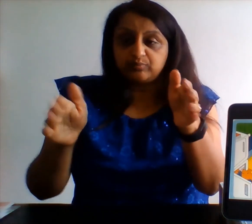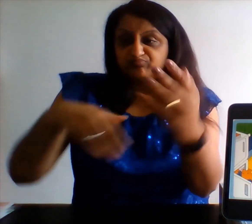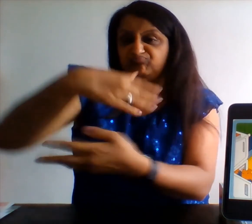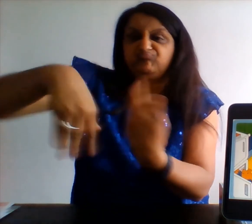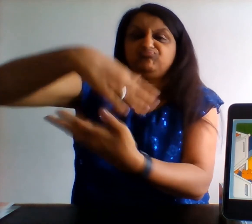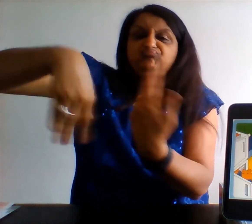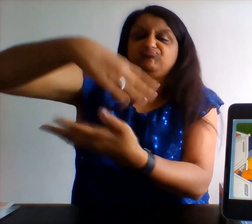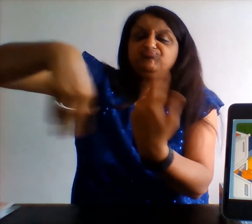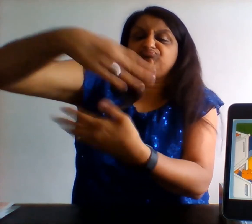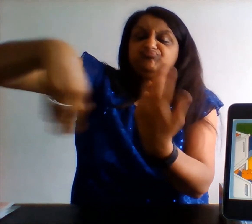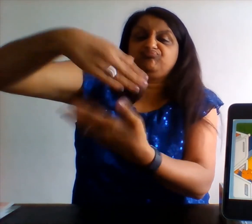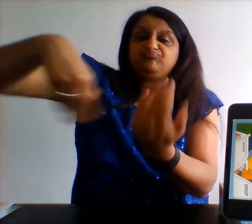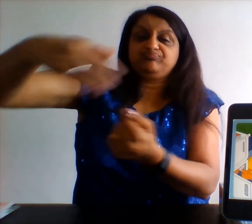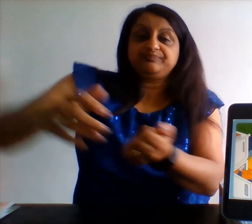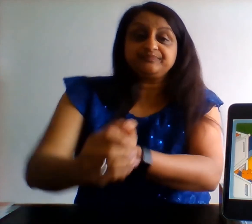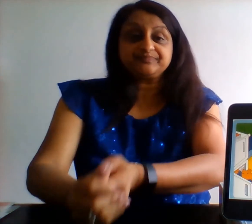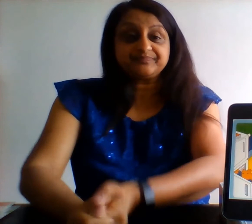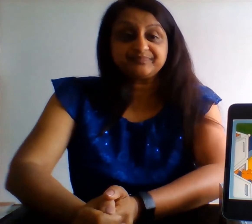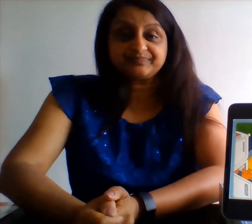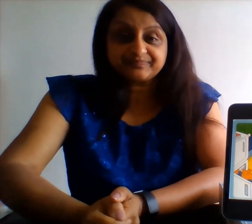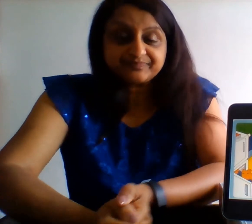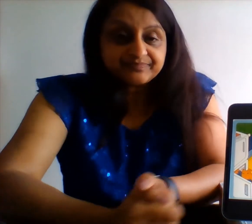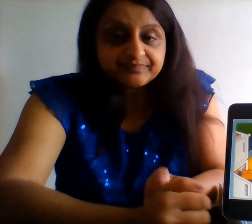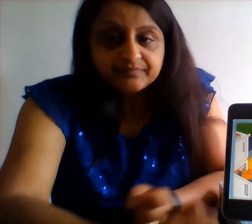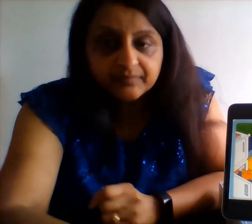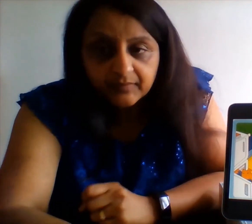A bowl to mix up the food.